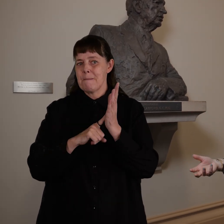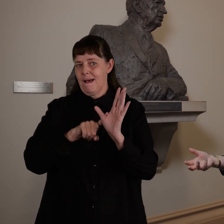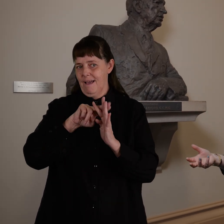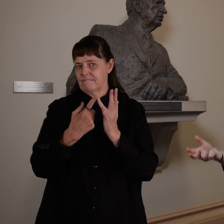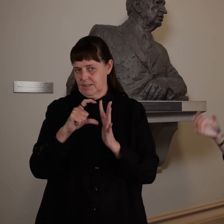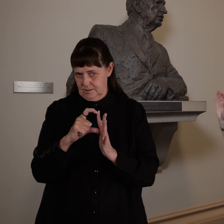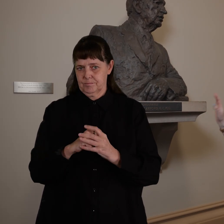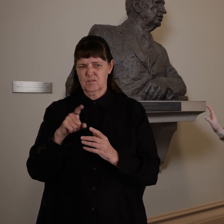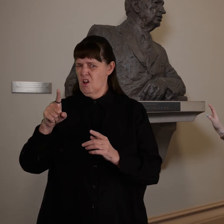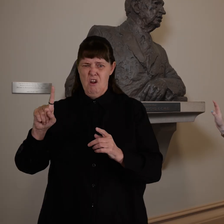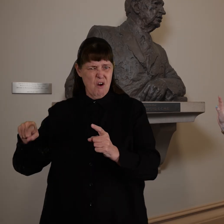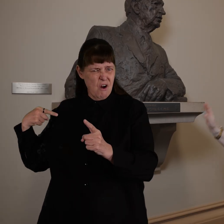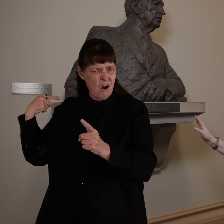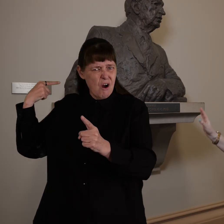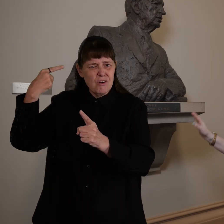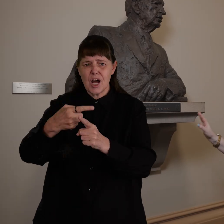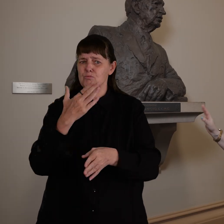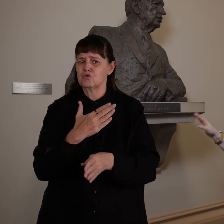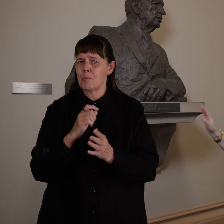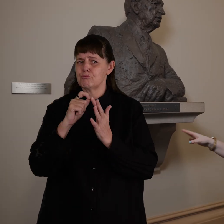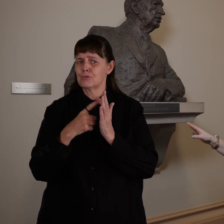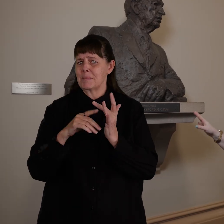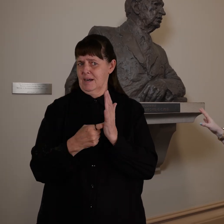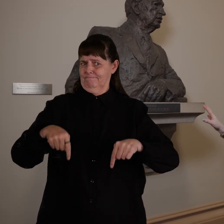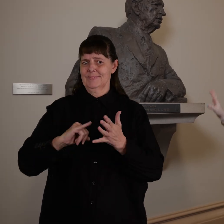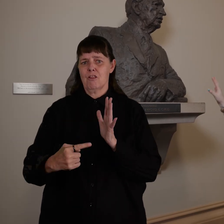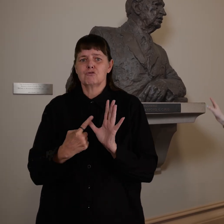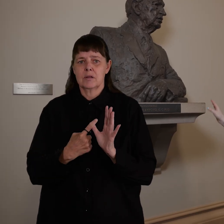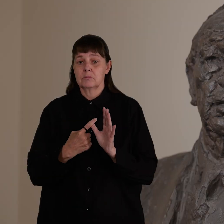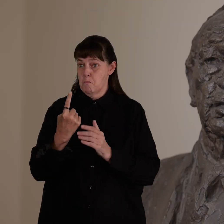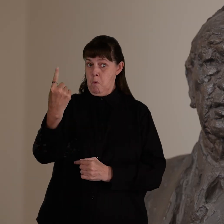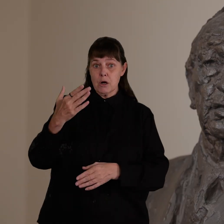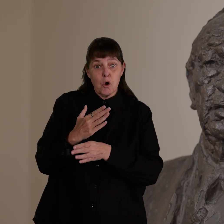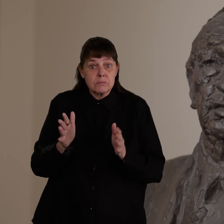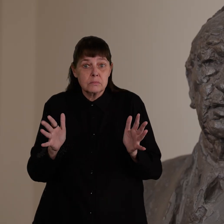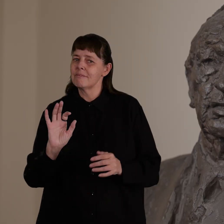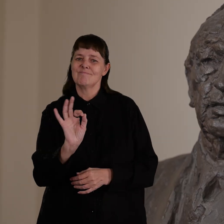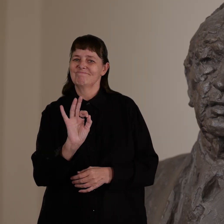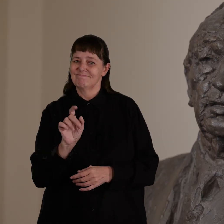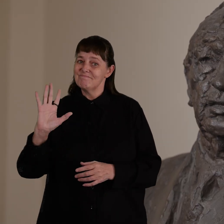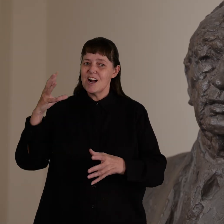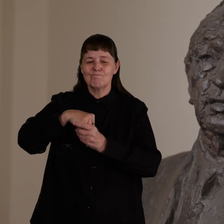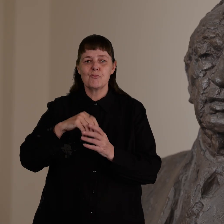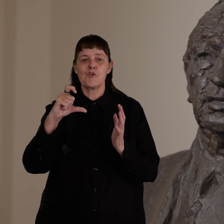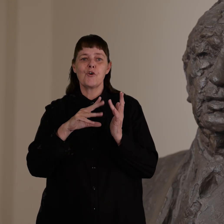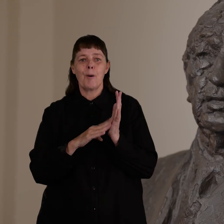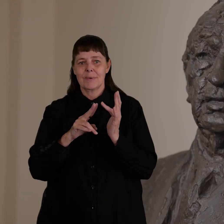Commonwealth. He was Premier for nearly 27 years. A lot of our visitors here recognize Playford or